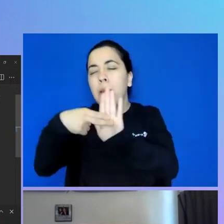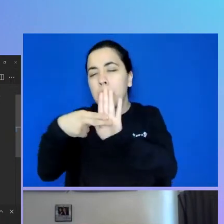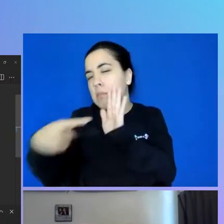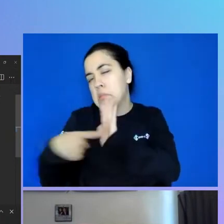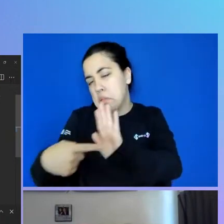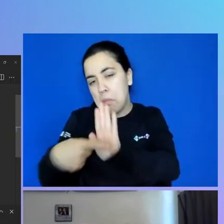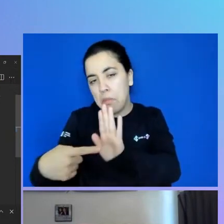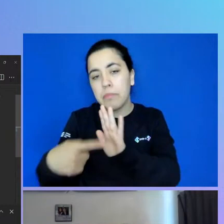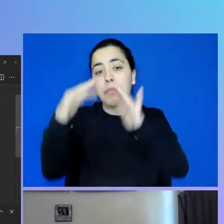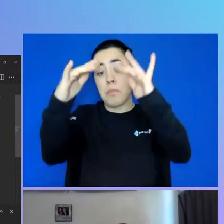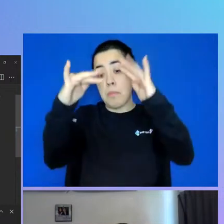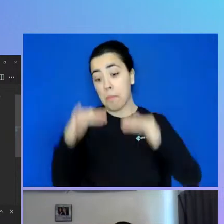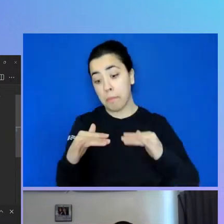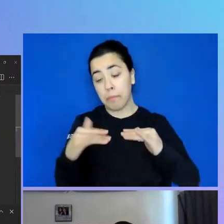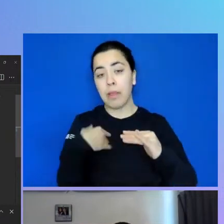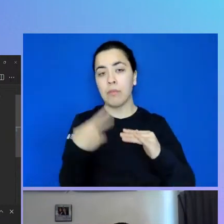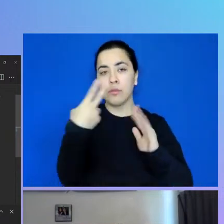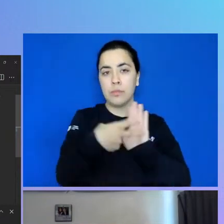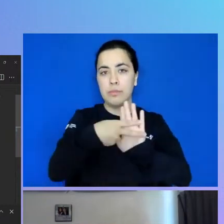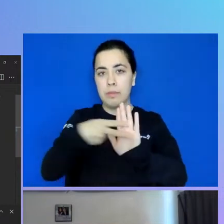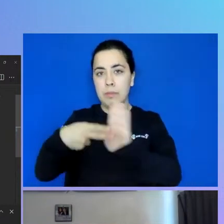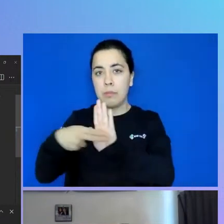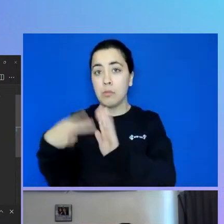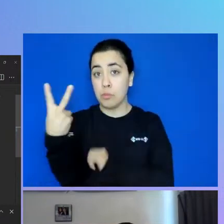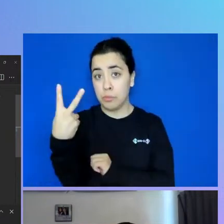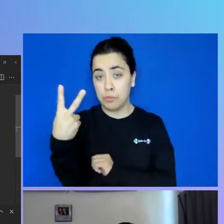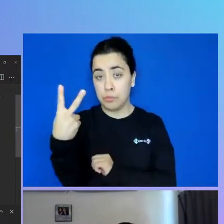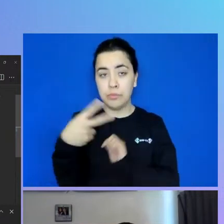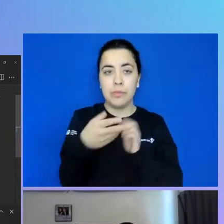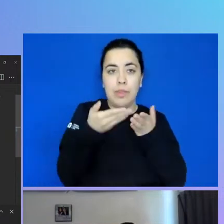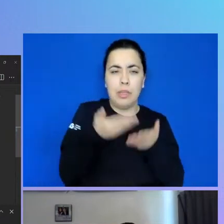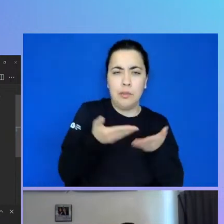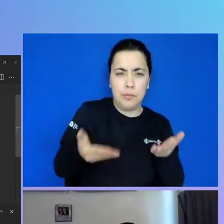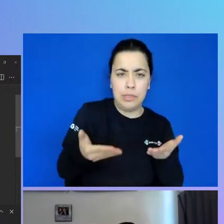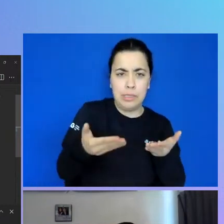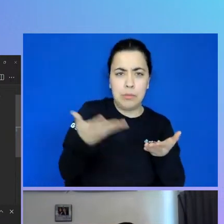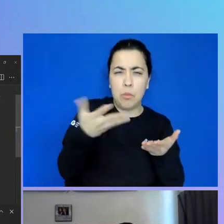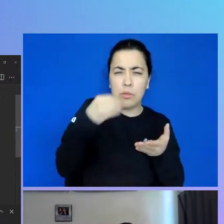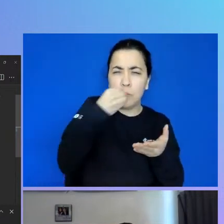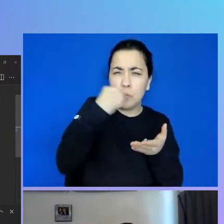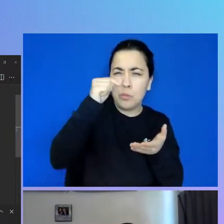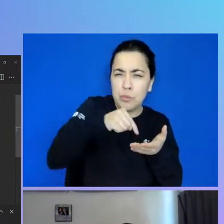two labels right now in gradient and first name. They are both